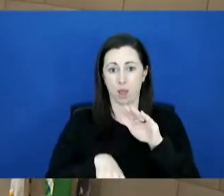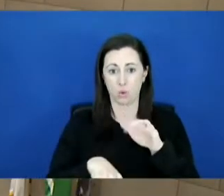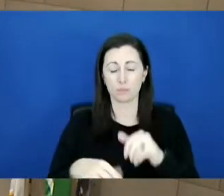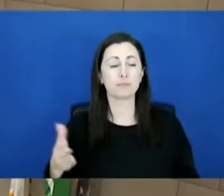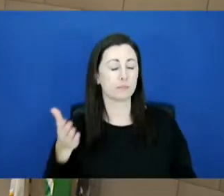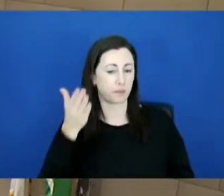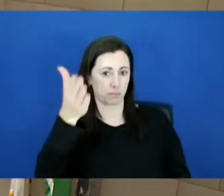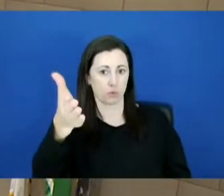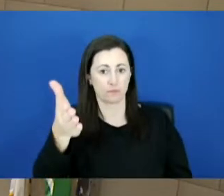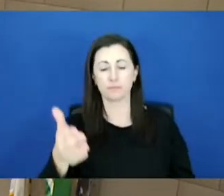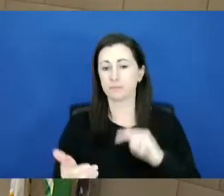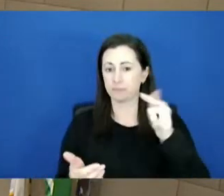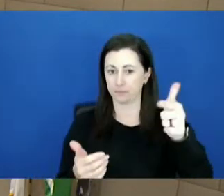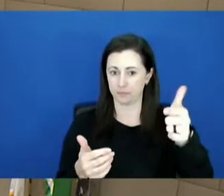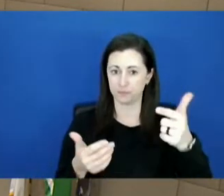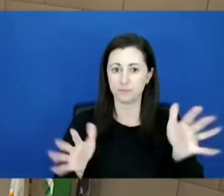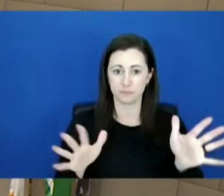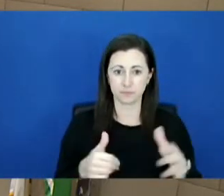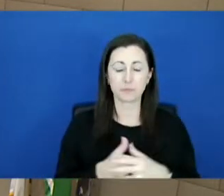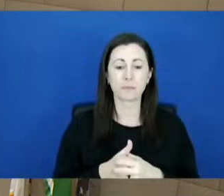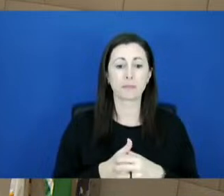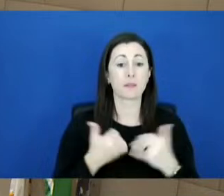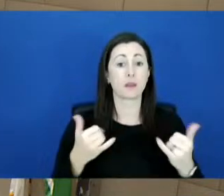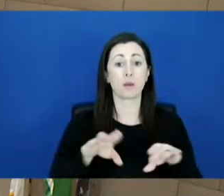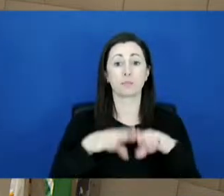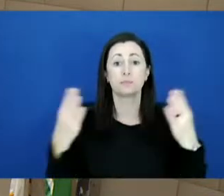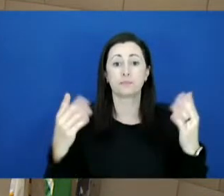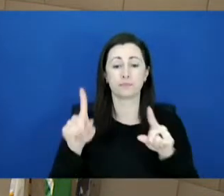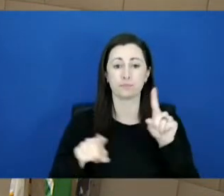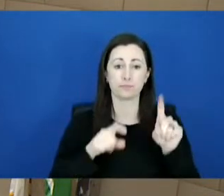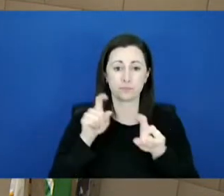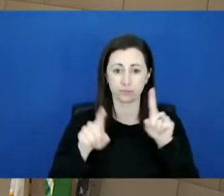30% AMI AND BELOW. SO MOVED. SECOND.